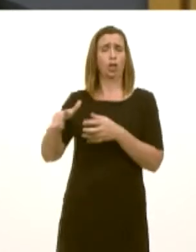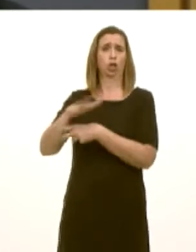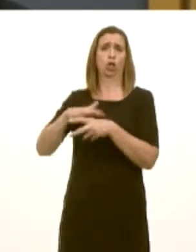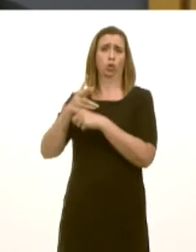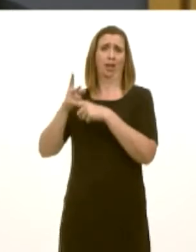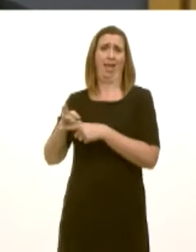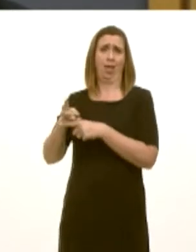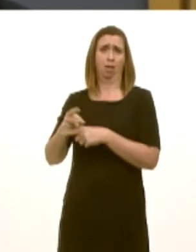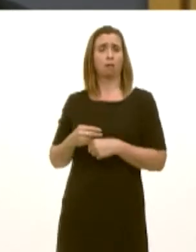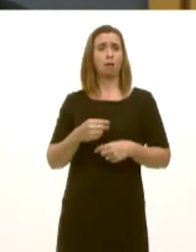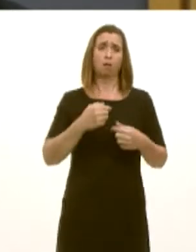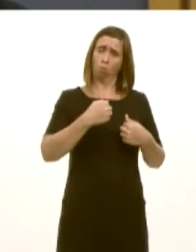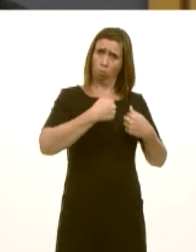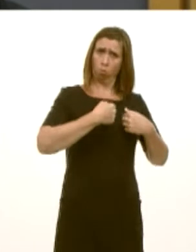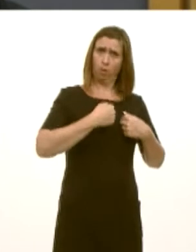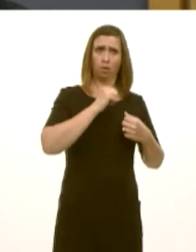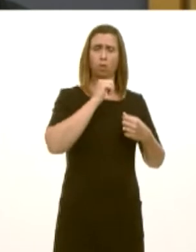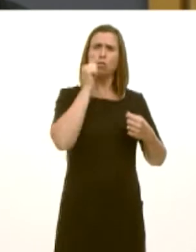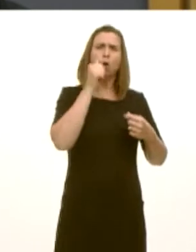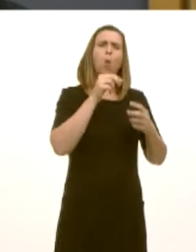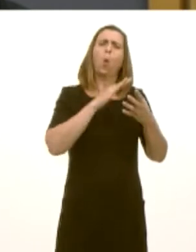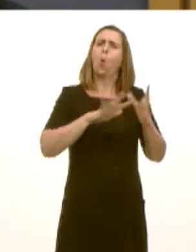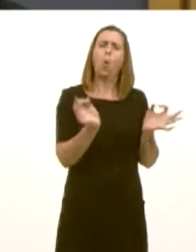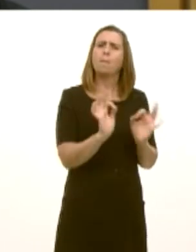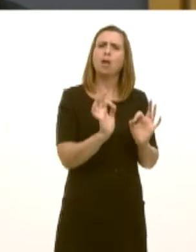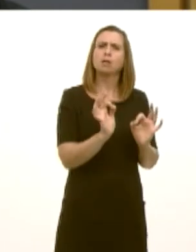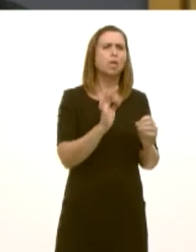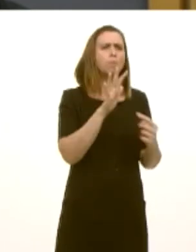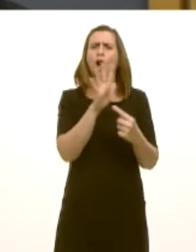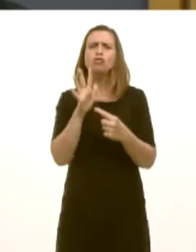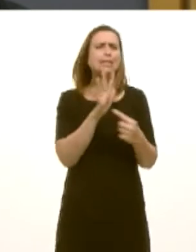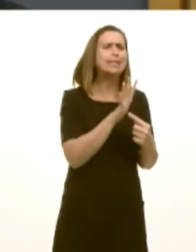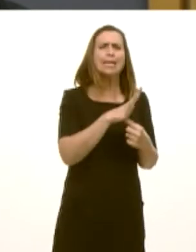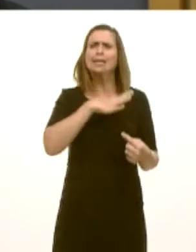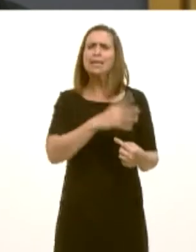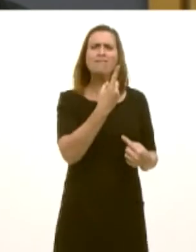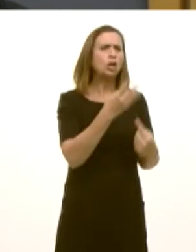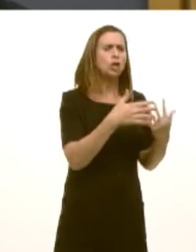We wouldíve abolished priority need in homelessness law, and we wouldíve adopted a no evictions